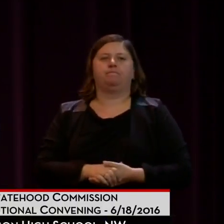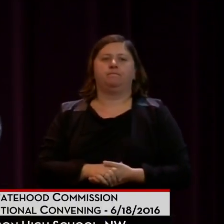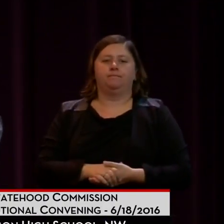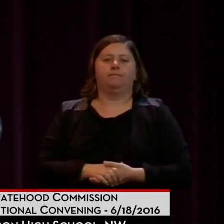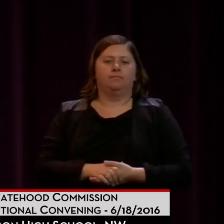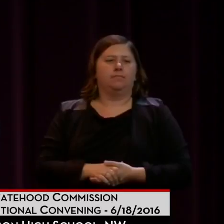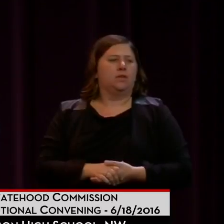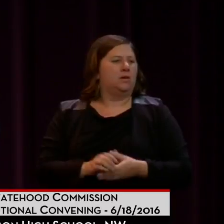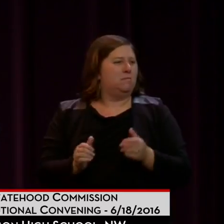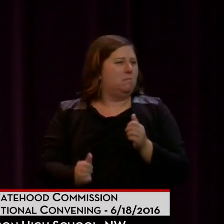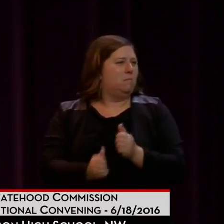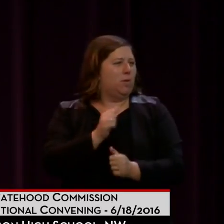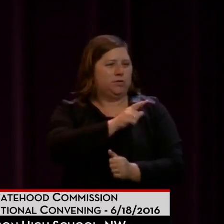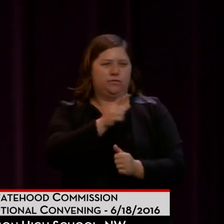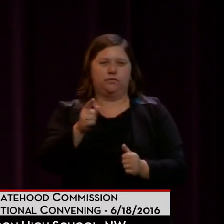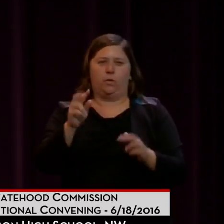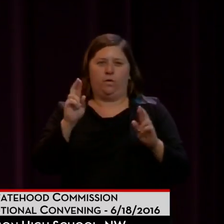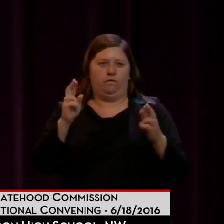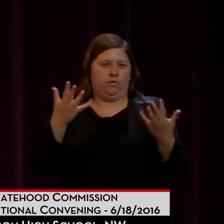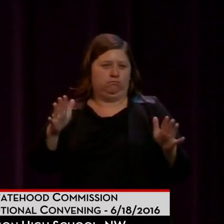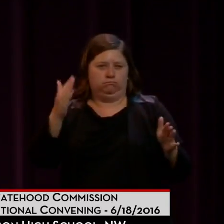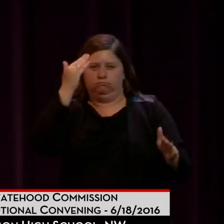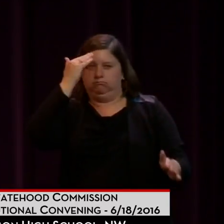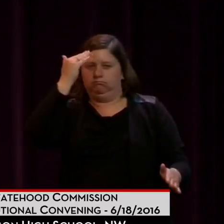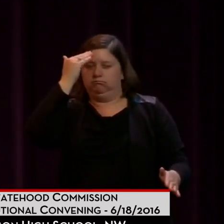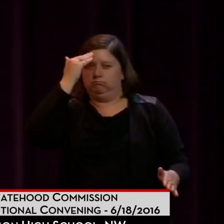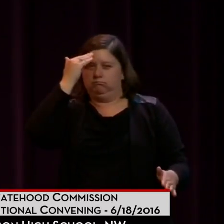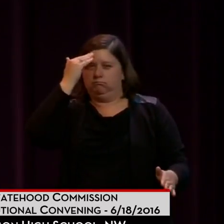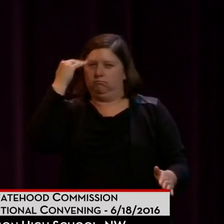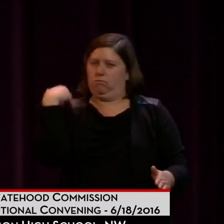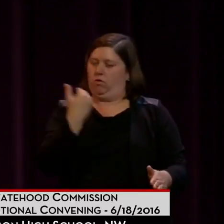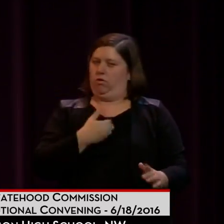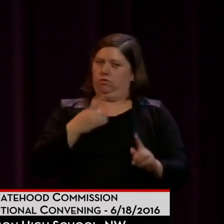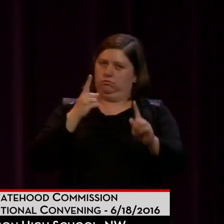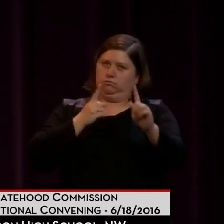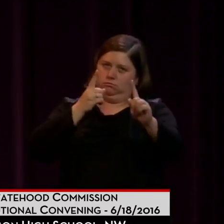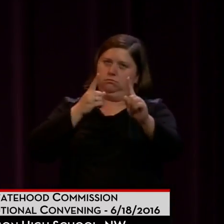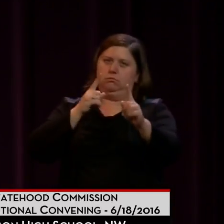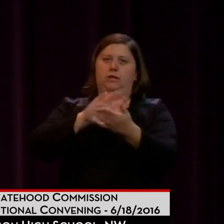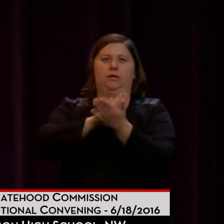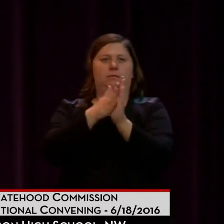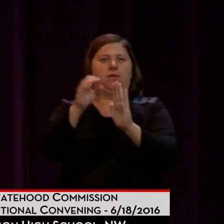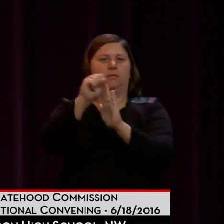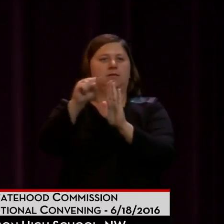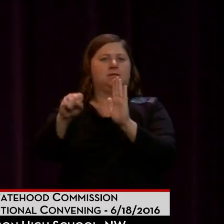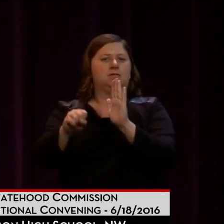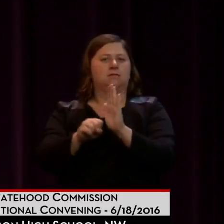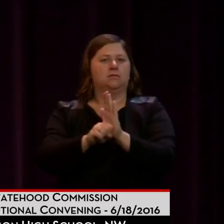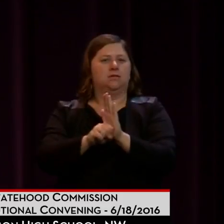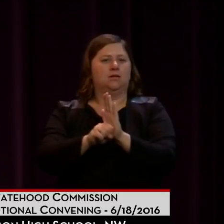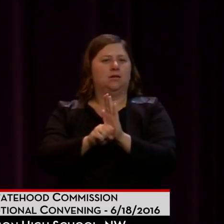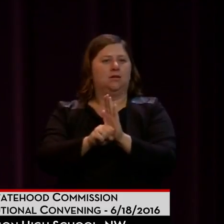HOPEFULLY KNOW, WE ARE EMBARKED ON A STATEHOOD EFFORT FOLLOWING WHAT IS FREQUENTLY REFERRED TO AS THE TENNESSEE PLAN.